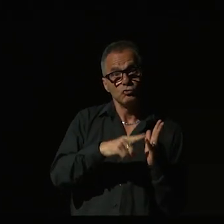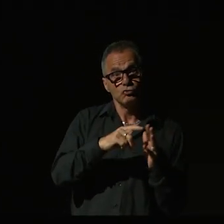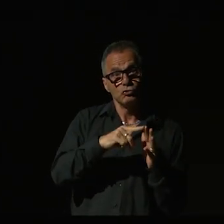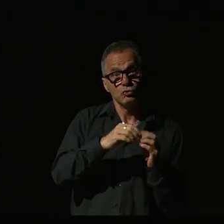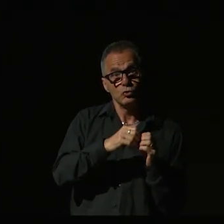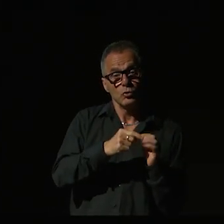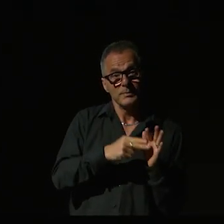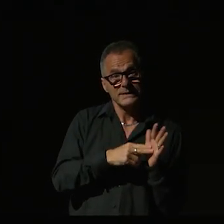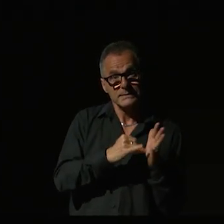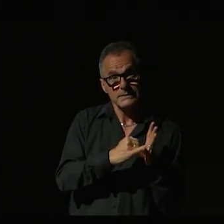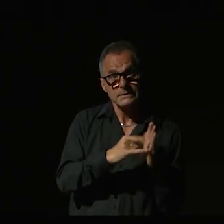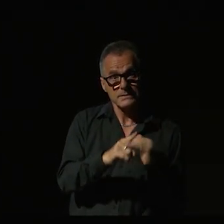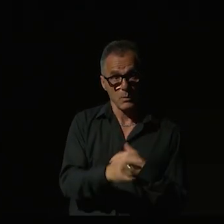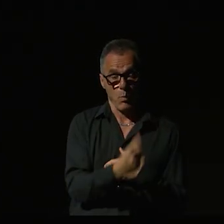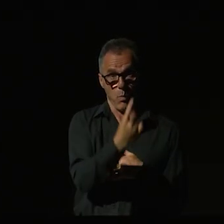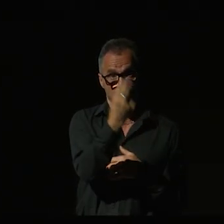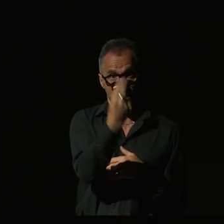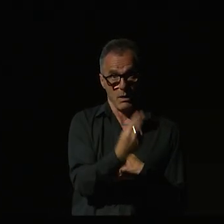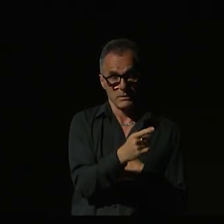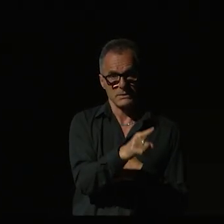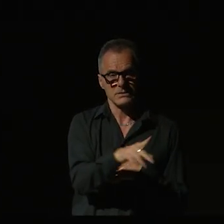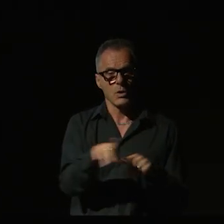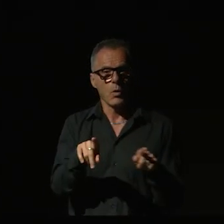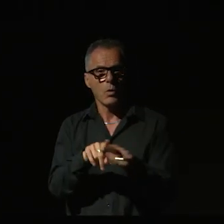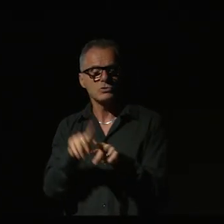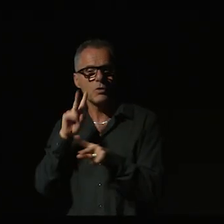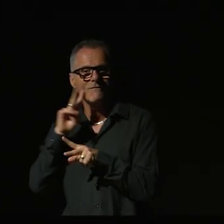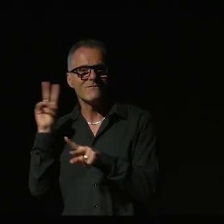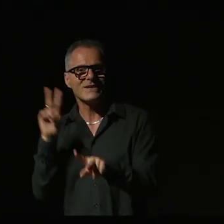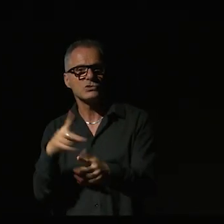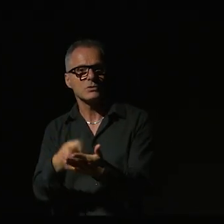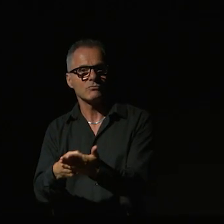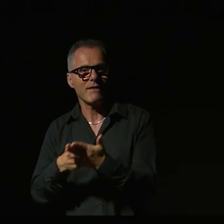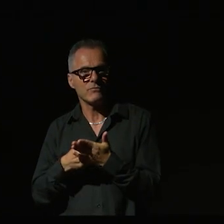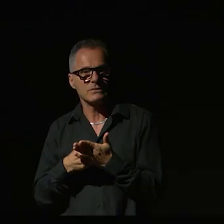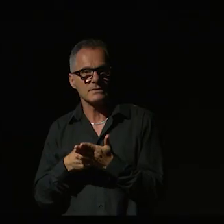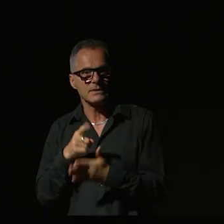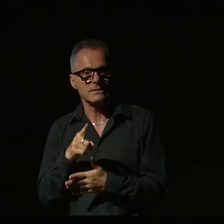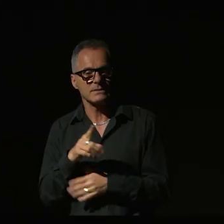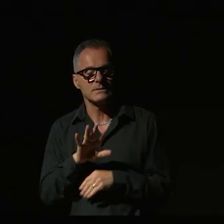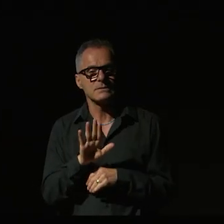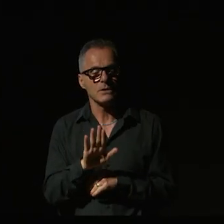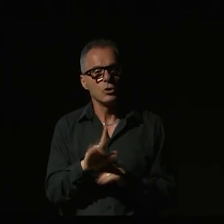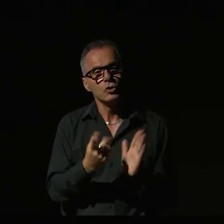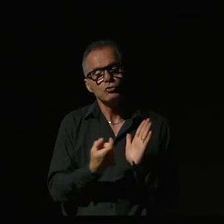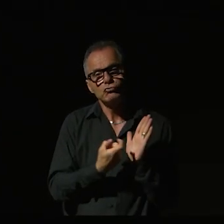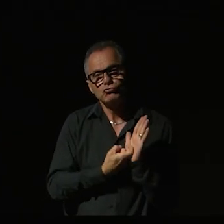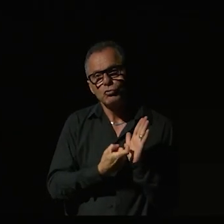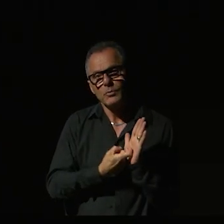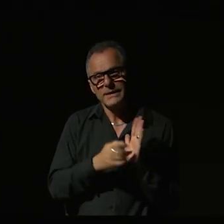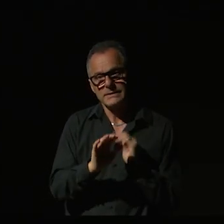but we know from visual references only that Ruben's was in Rome,